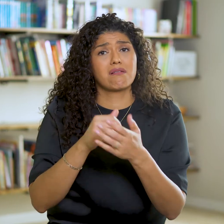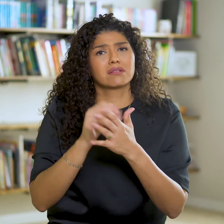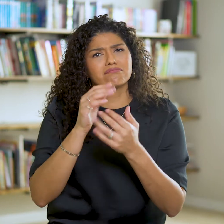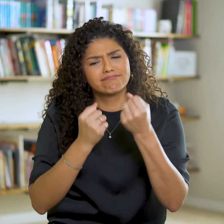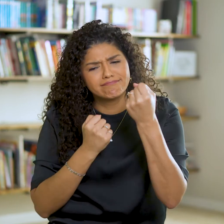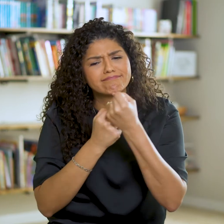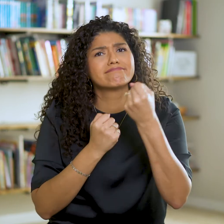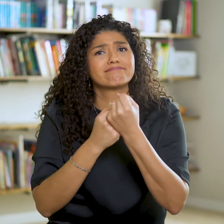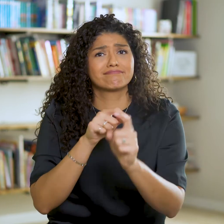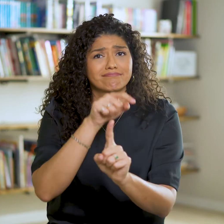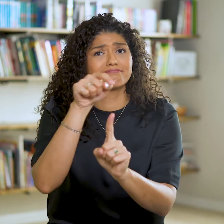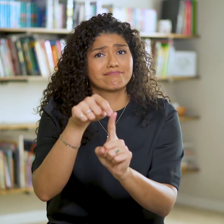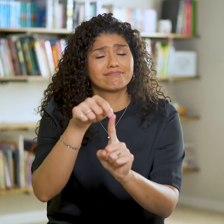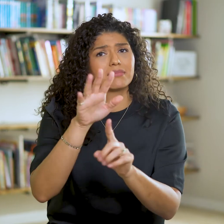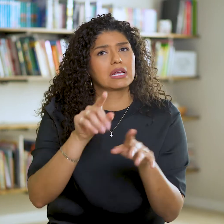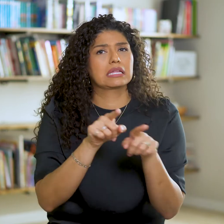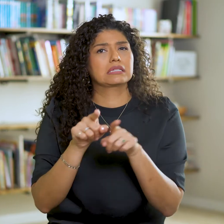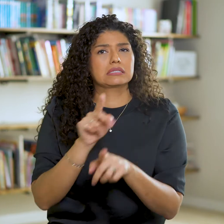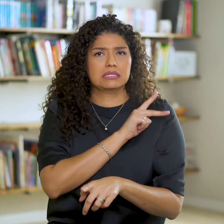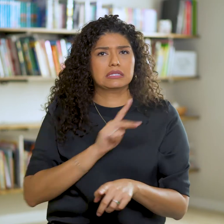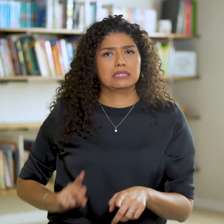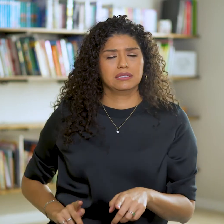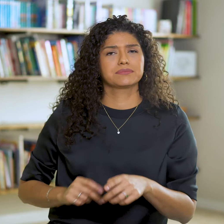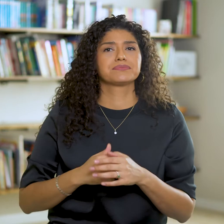support David as king.